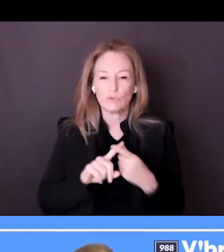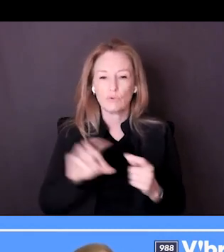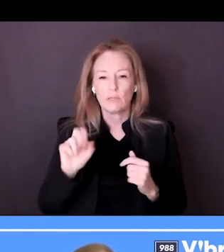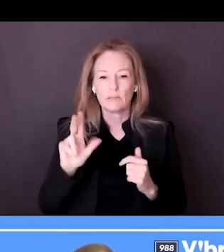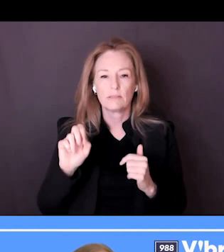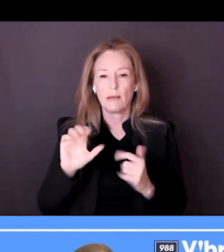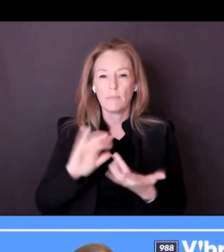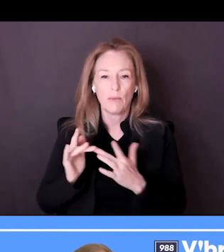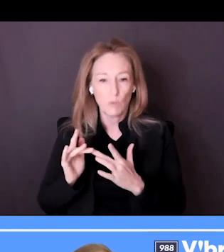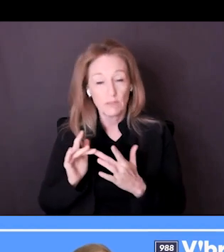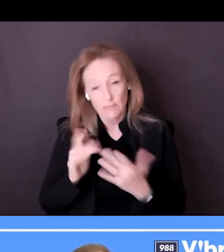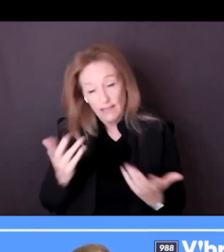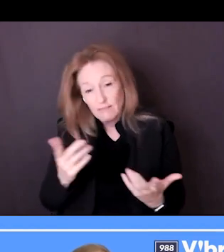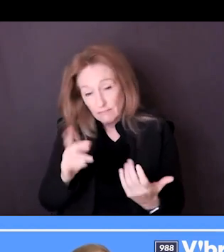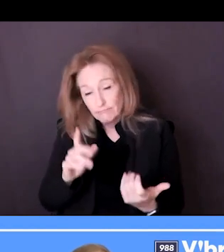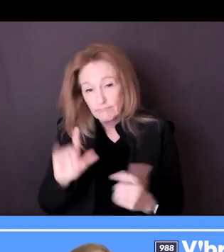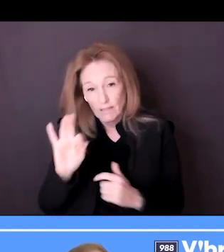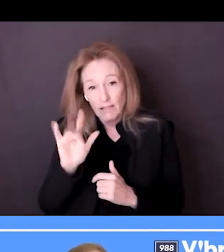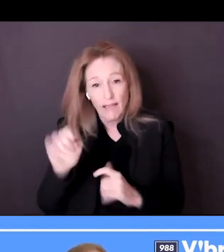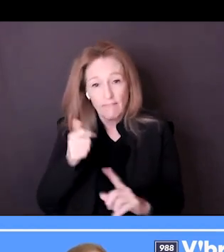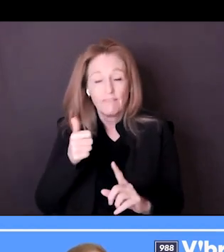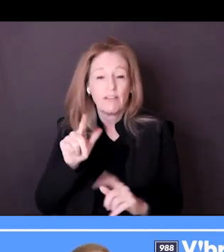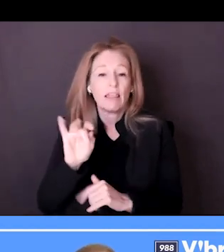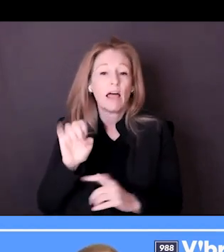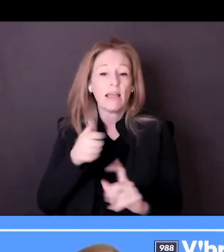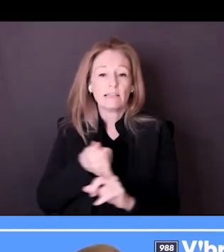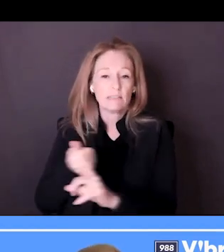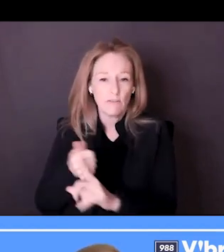LIFELINE. I THINK -- TIA, ONE THING I WANT TO HIGHLIGHT